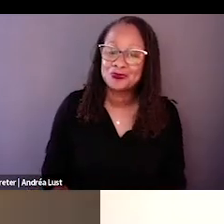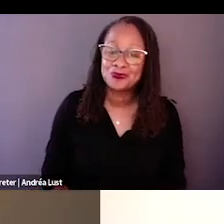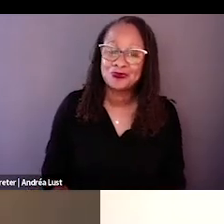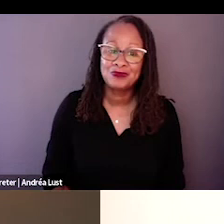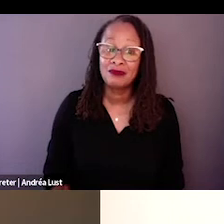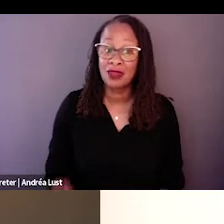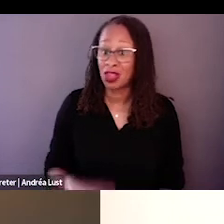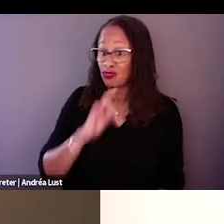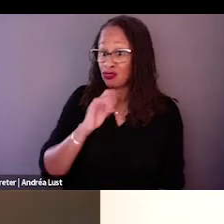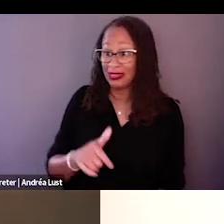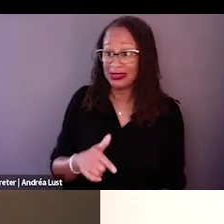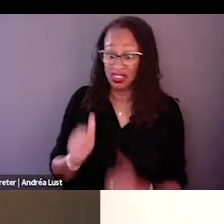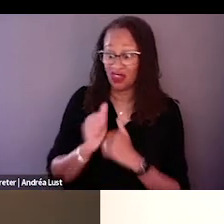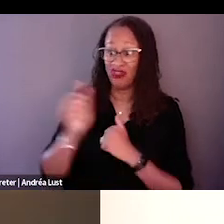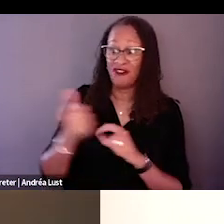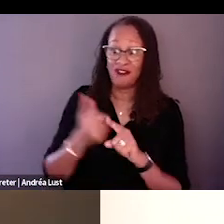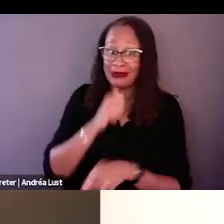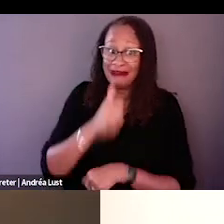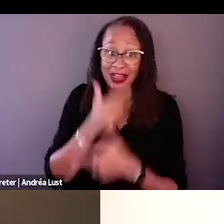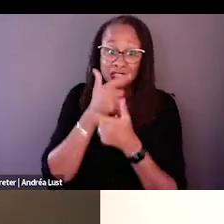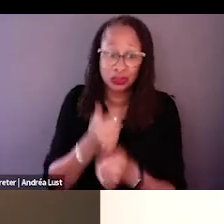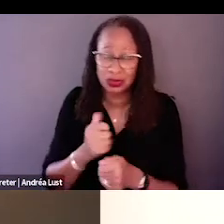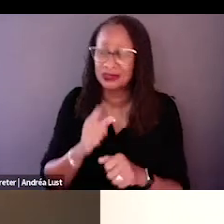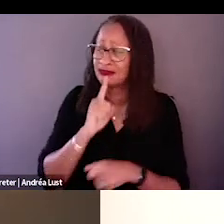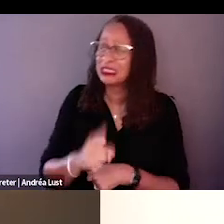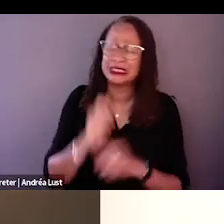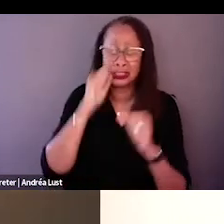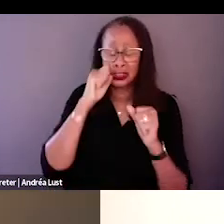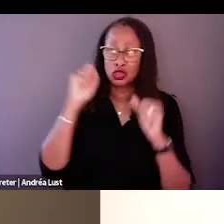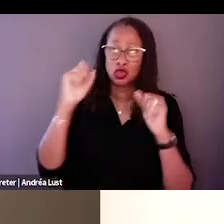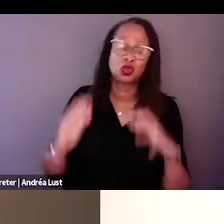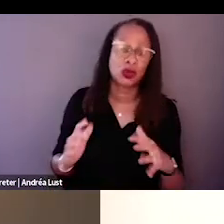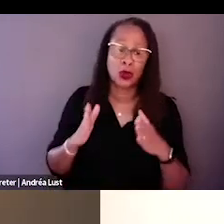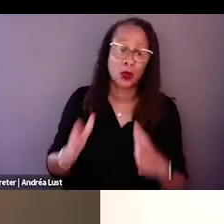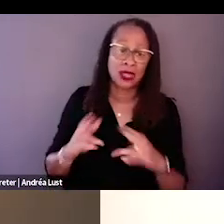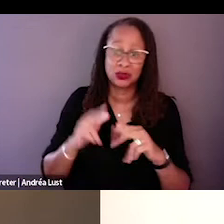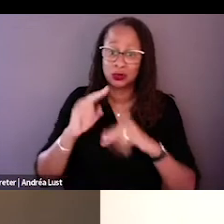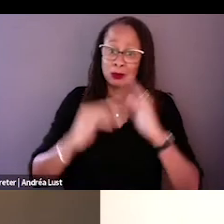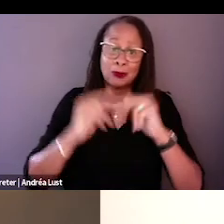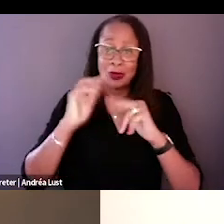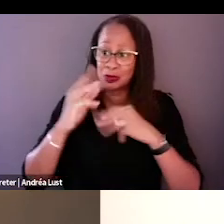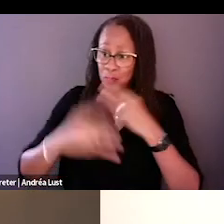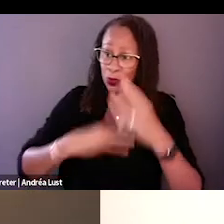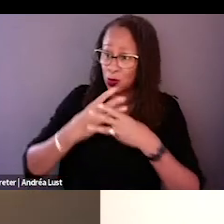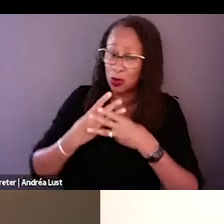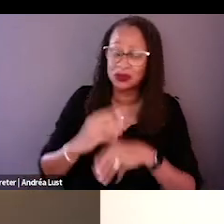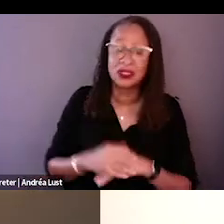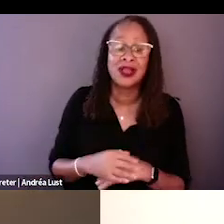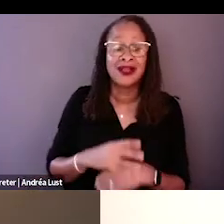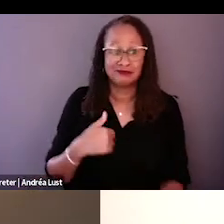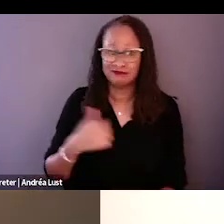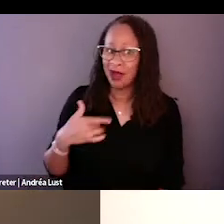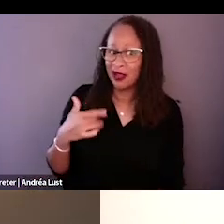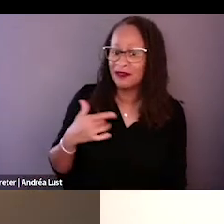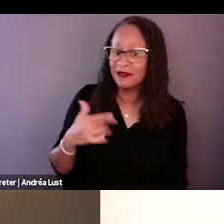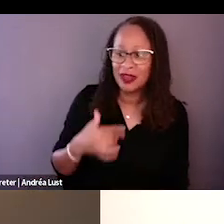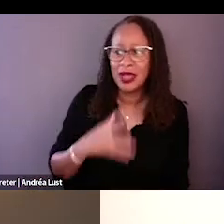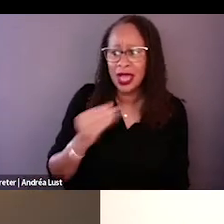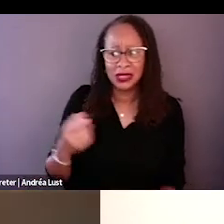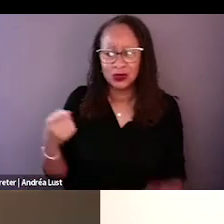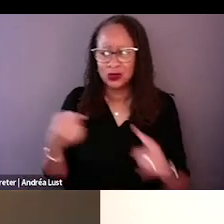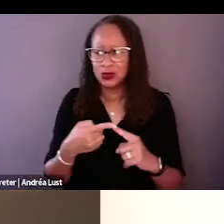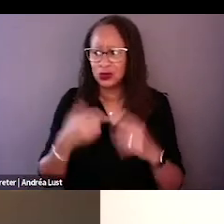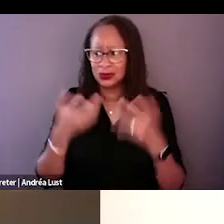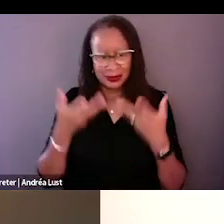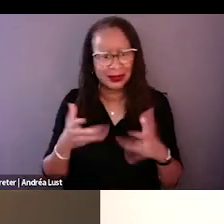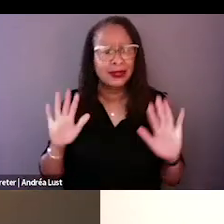Bianca: We had subsidy from the Dutch film and from the Amsterdam film for the art.